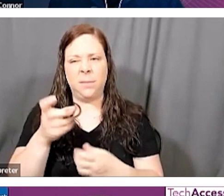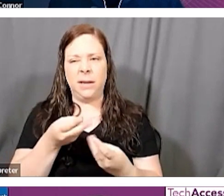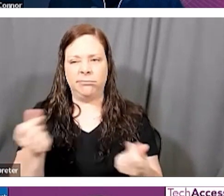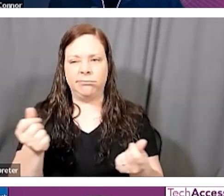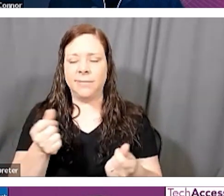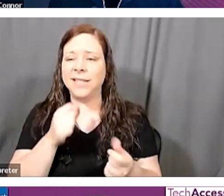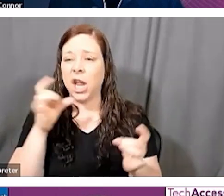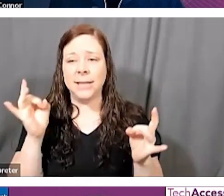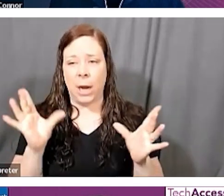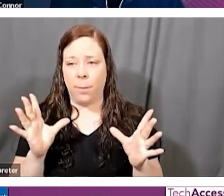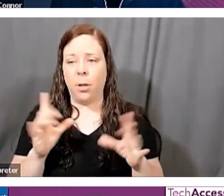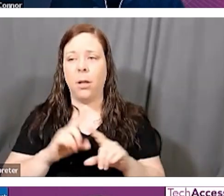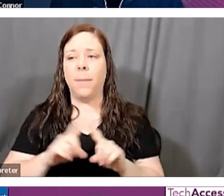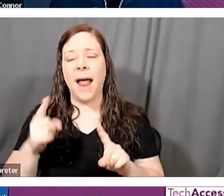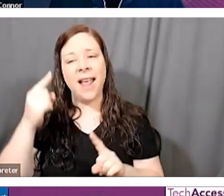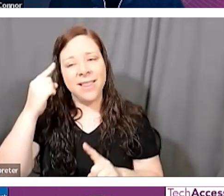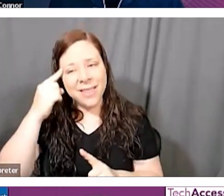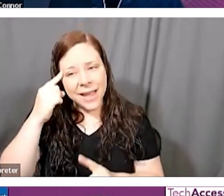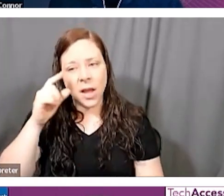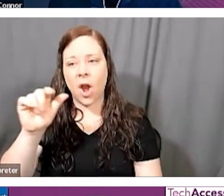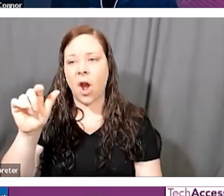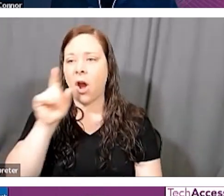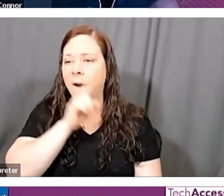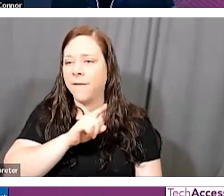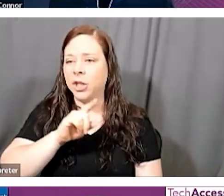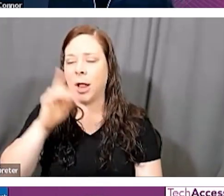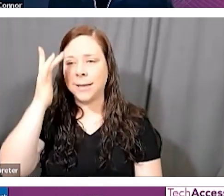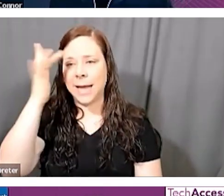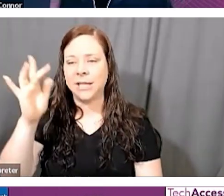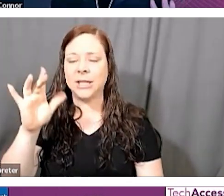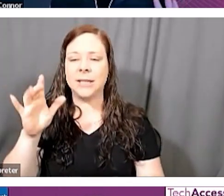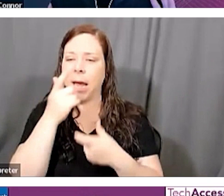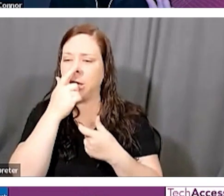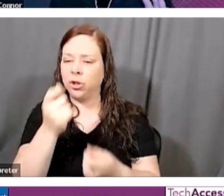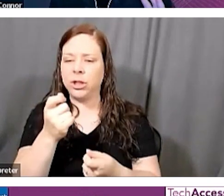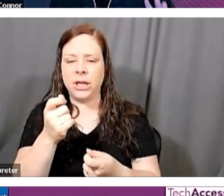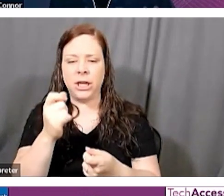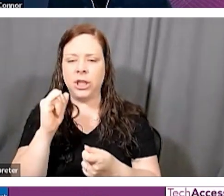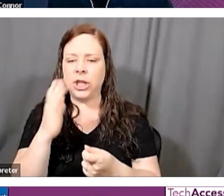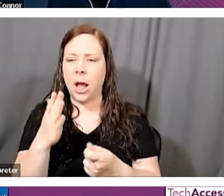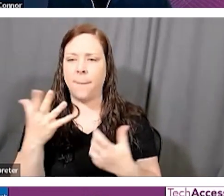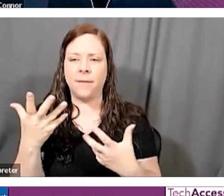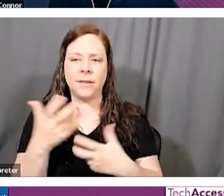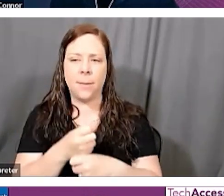And I think that artificial intelligence does an interesting job of summarizing a lot of data together